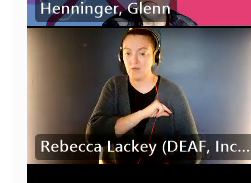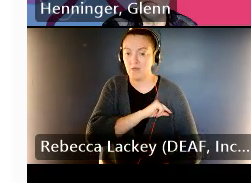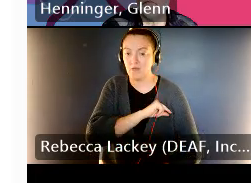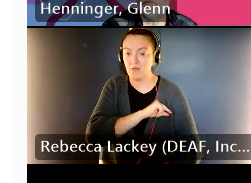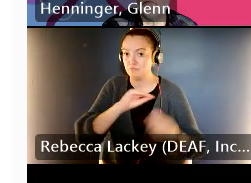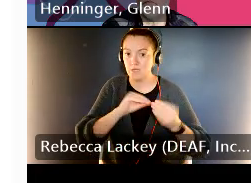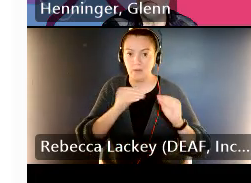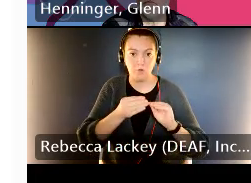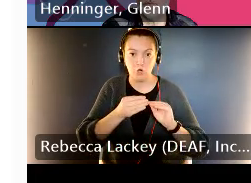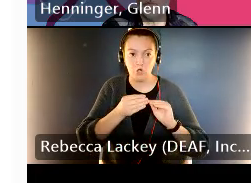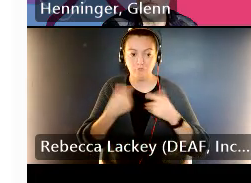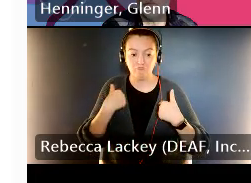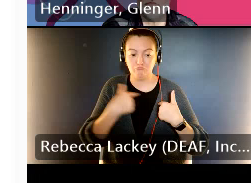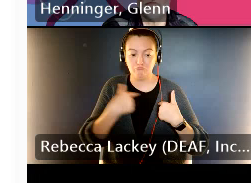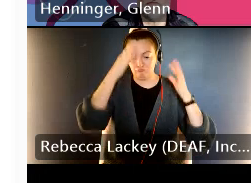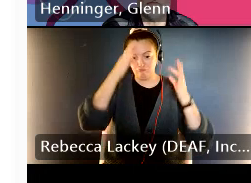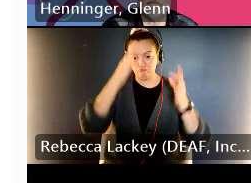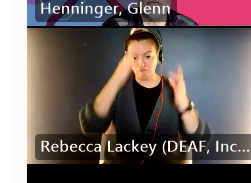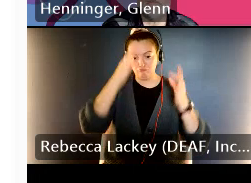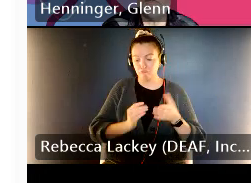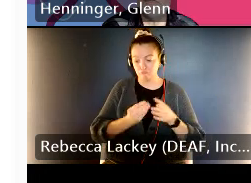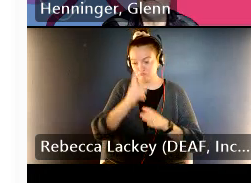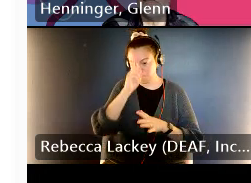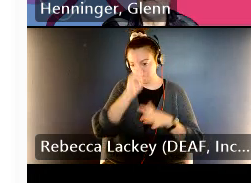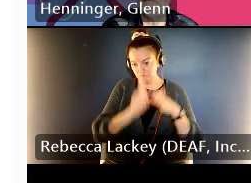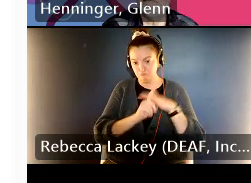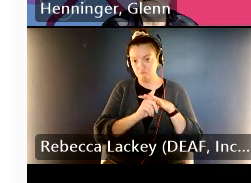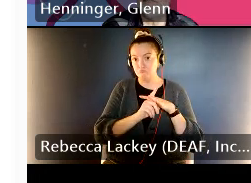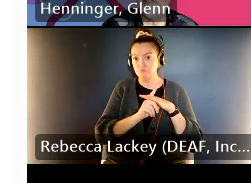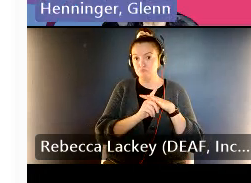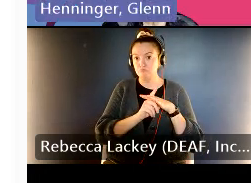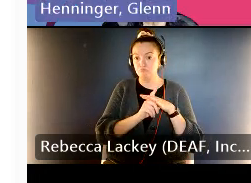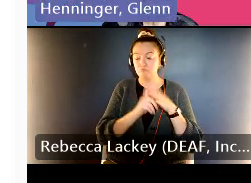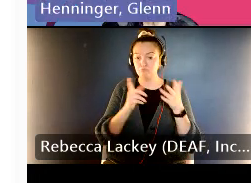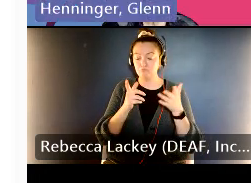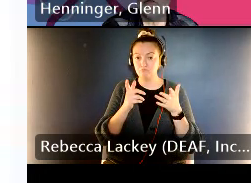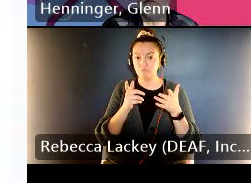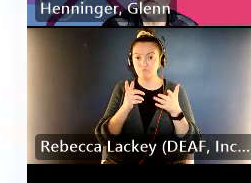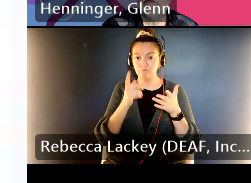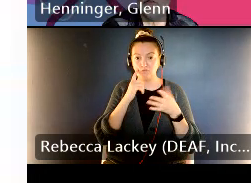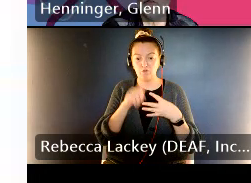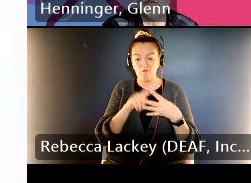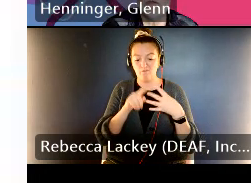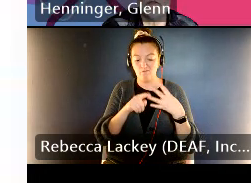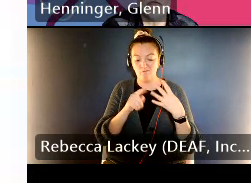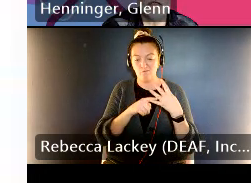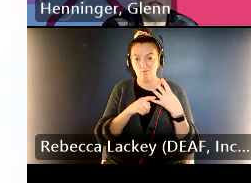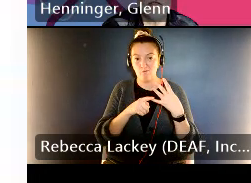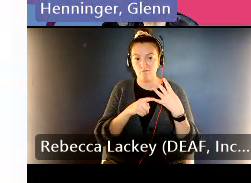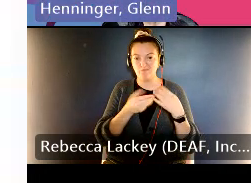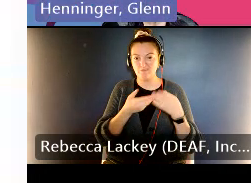arrived at based upon the the, the, the four features or criteria that we